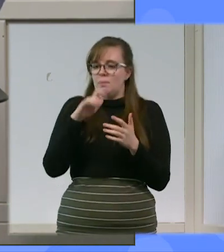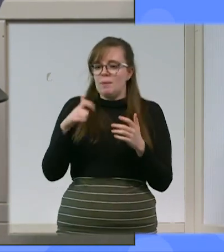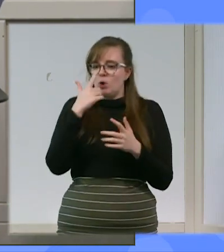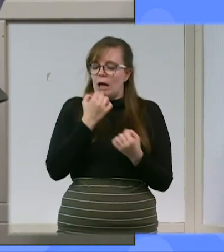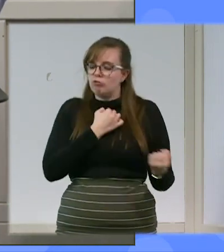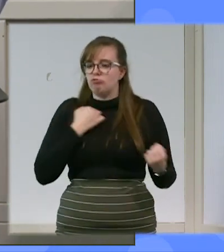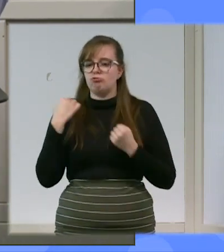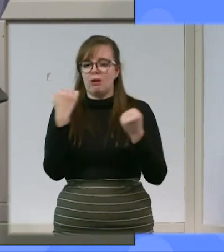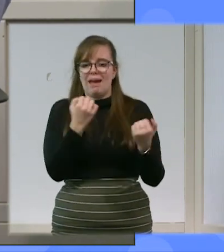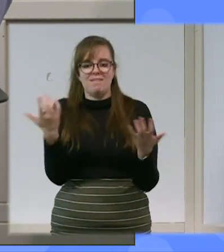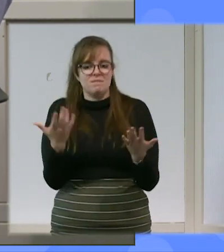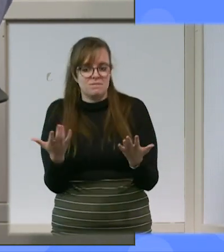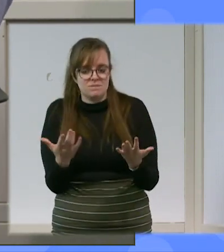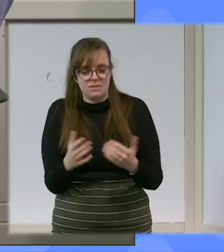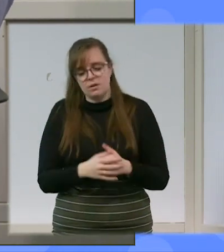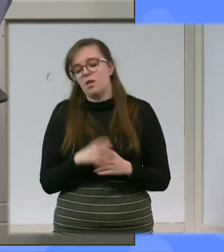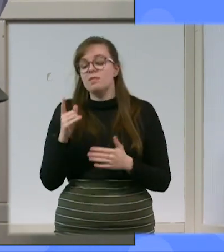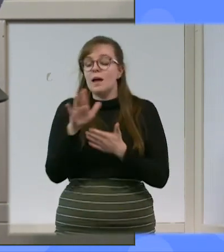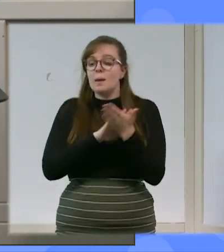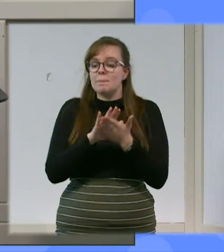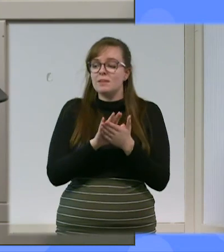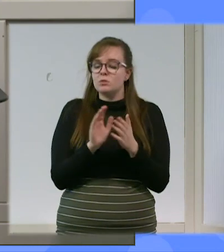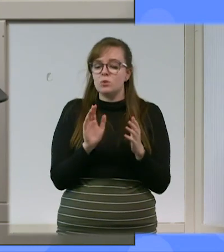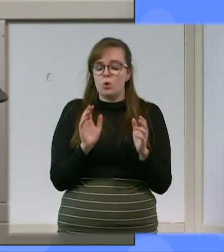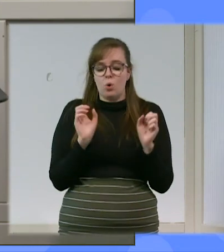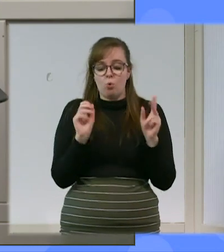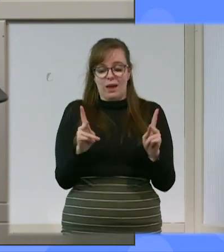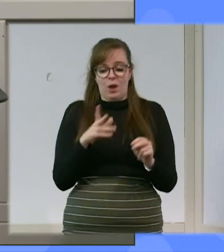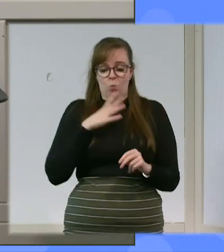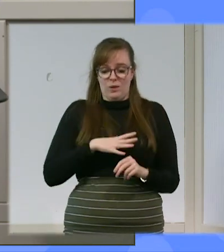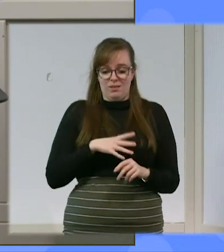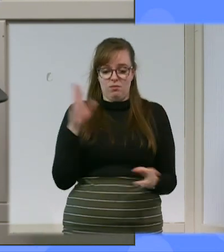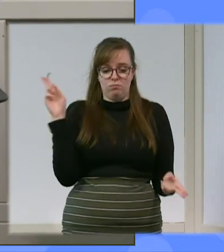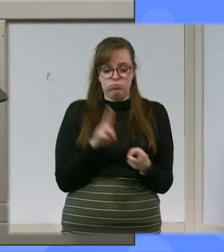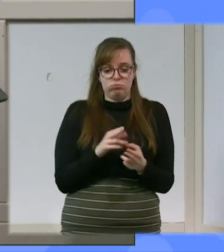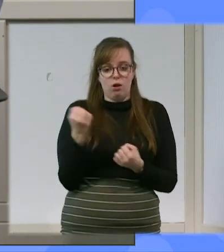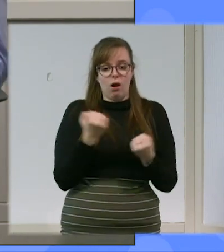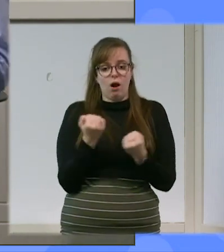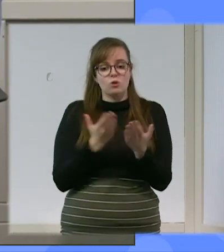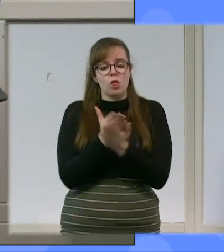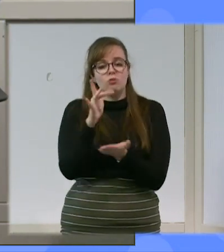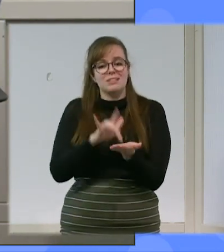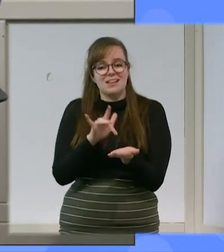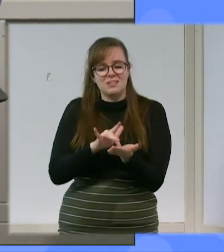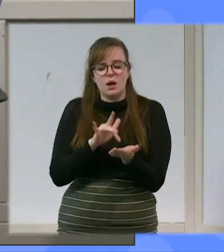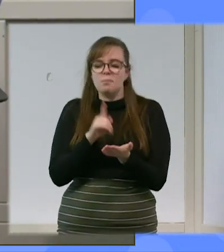wherever you know and that means therefore okay we need to cut down on number of cars in the city center but you then need to make sure that there is